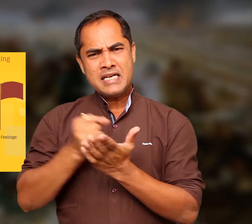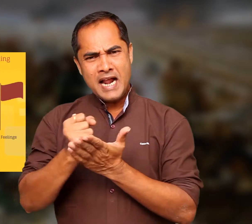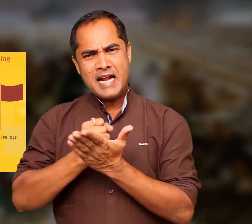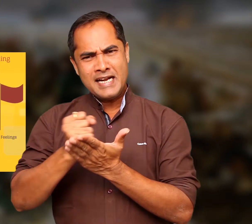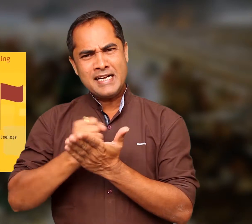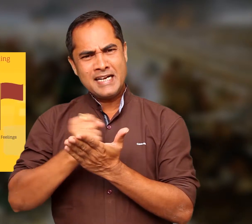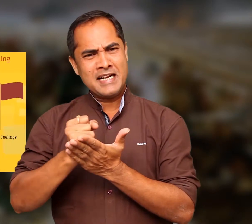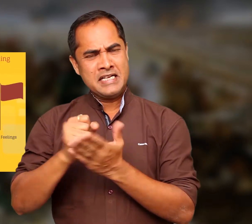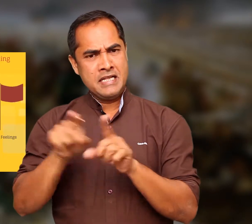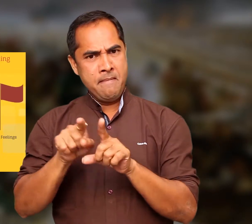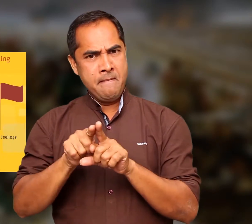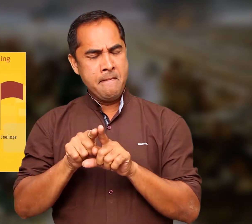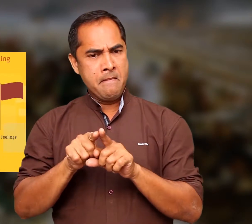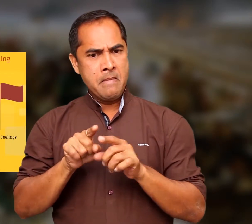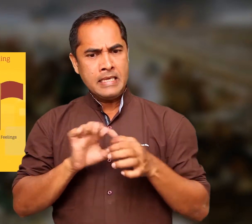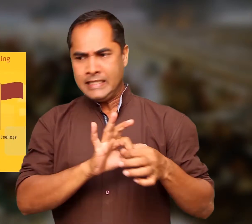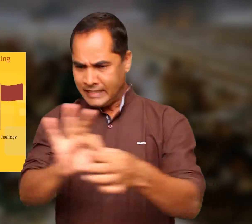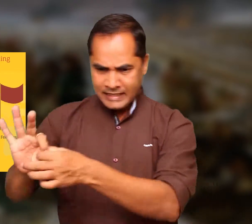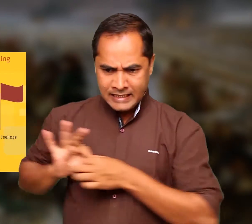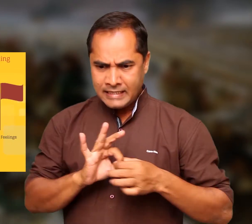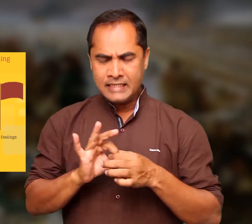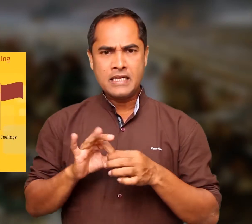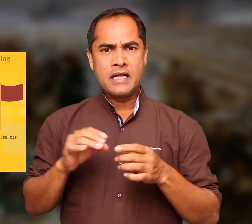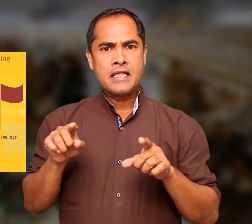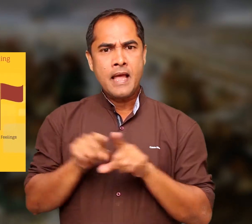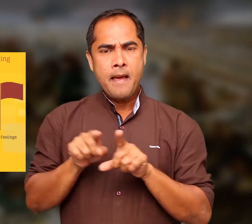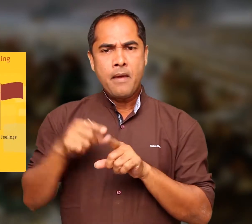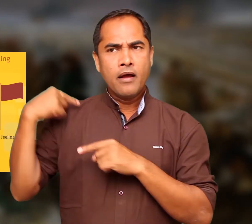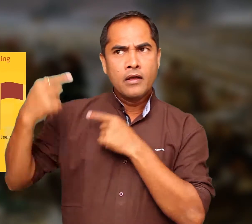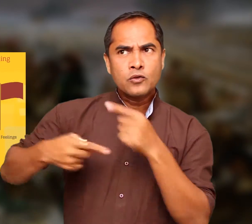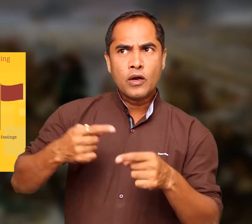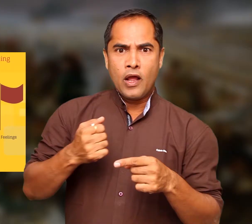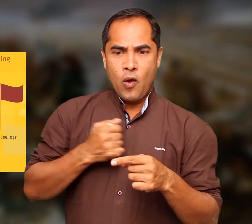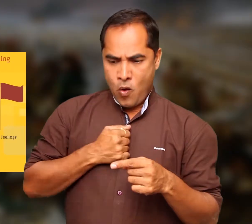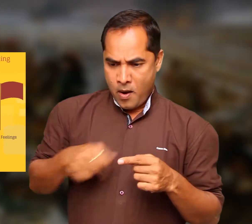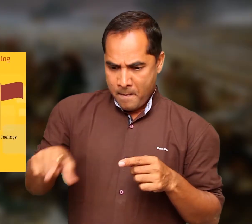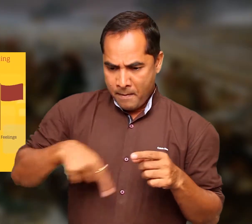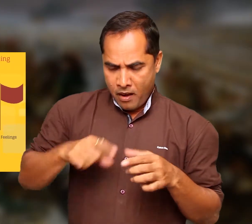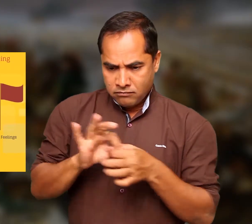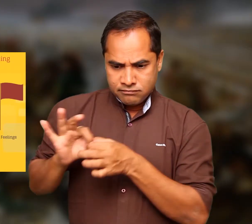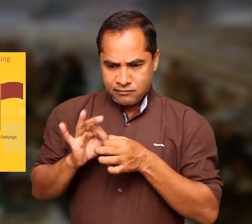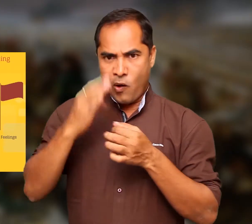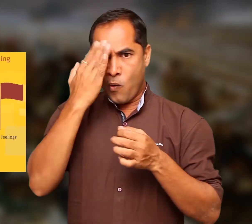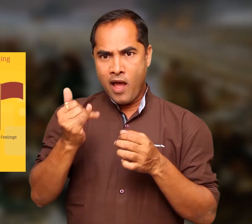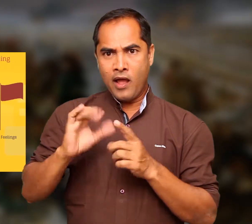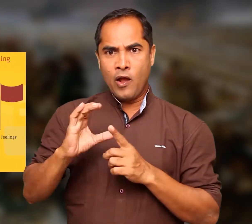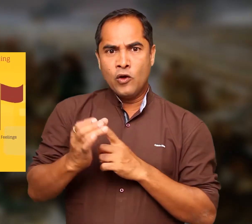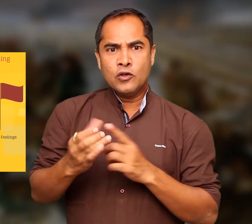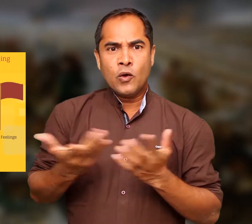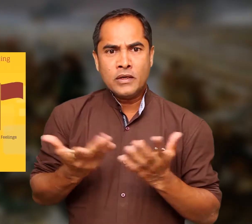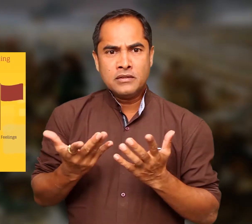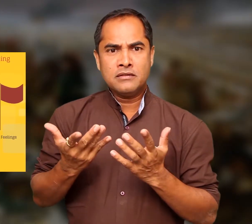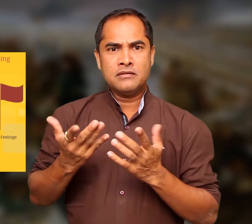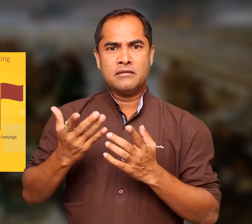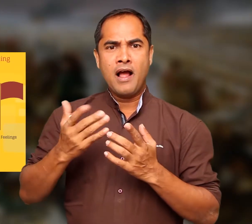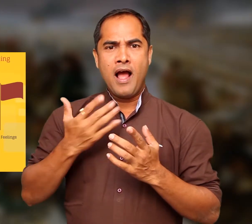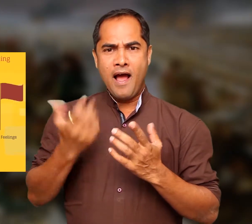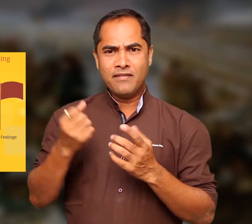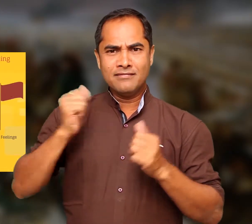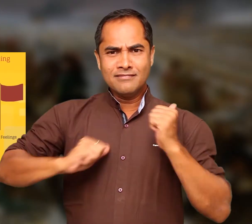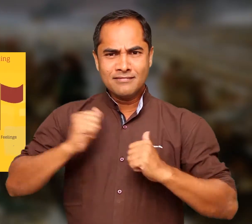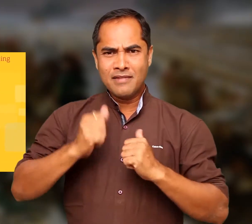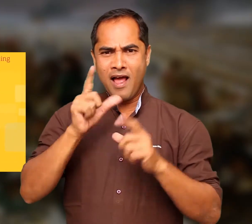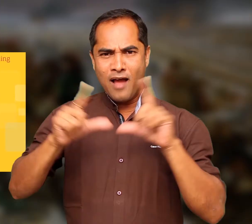create a sense of collective heritage, a common cultural past as a basis